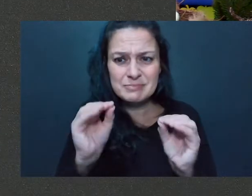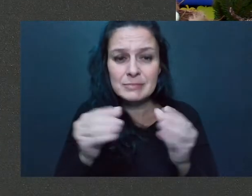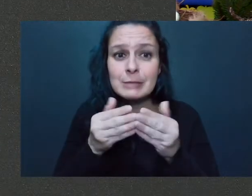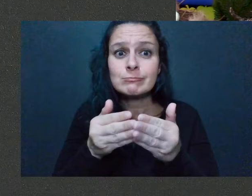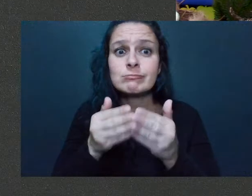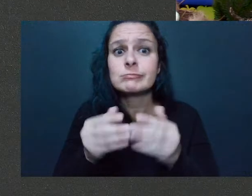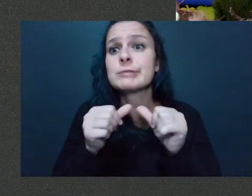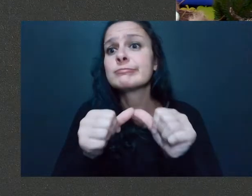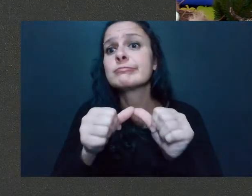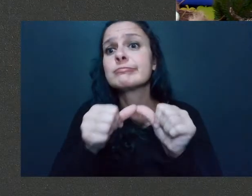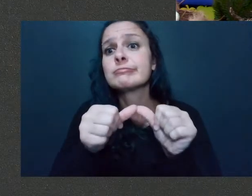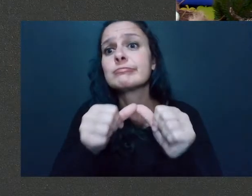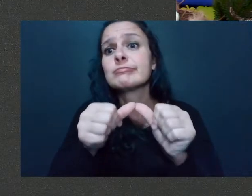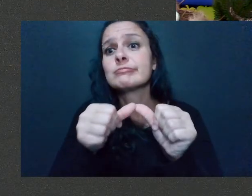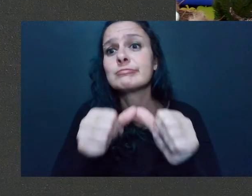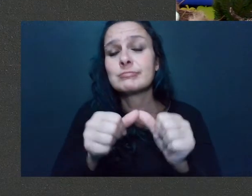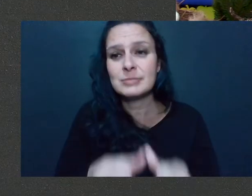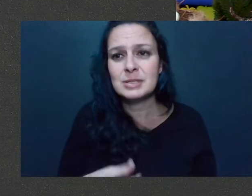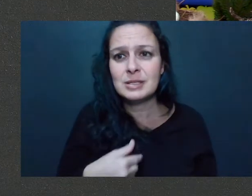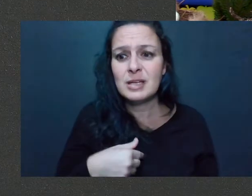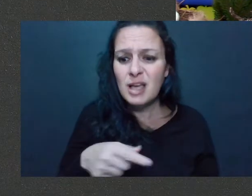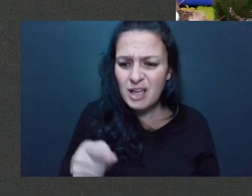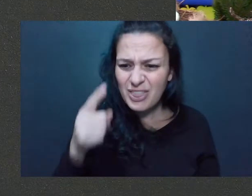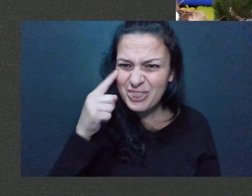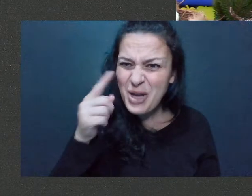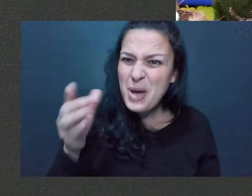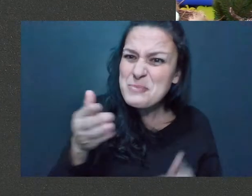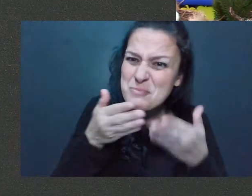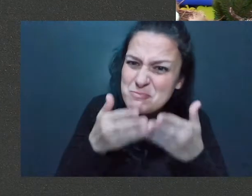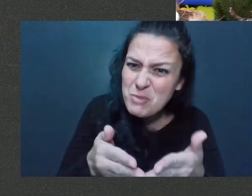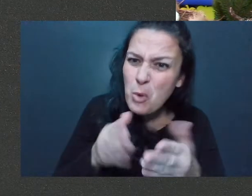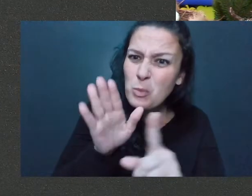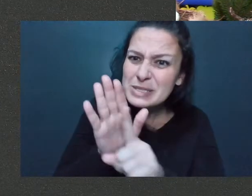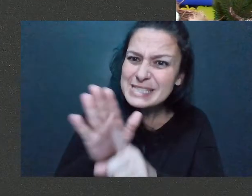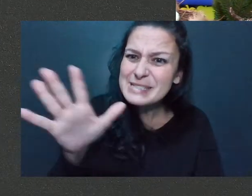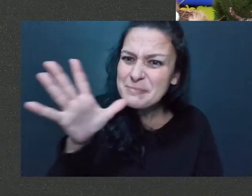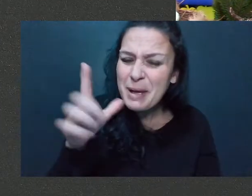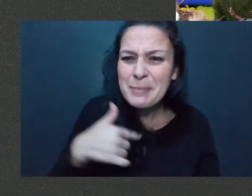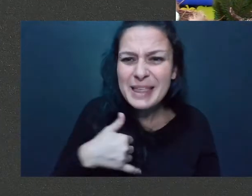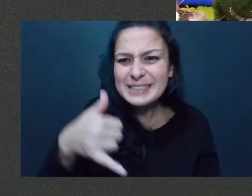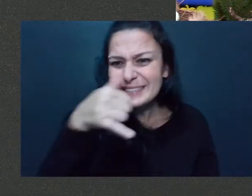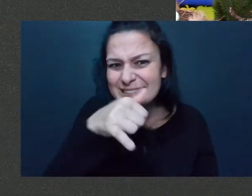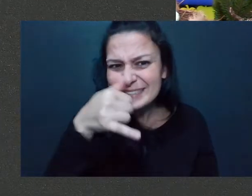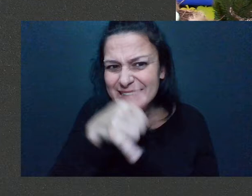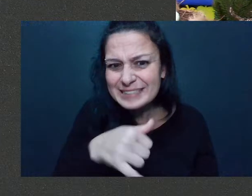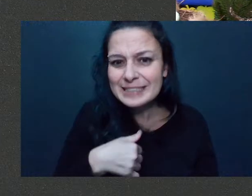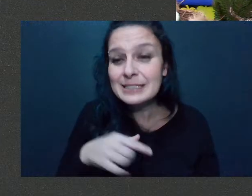The boat went on. He thought the boat was his mom. That's so silly. What are you laughing at, Twiggle?